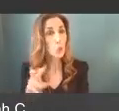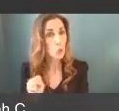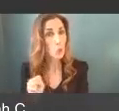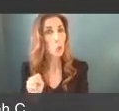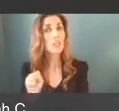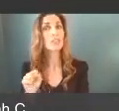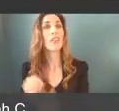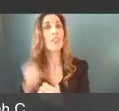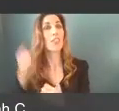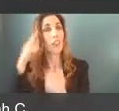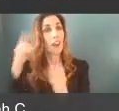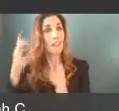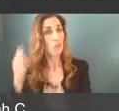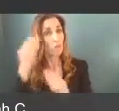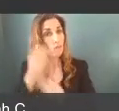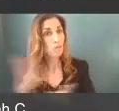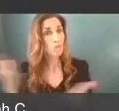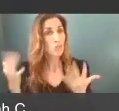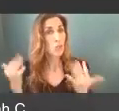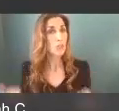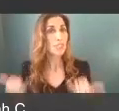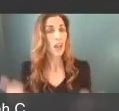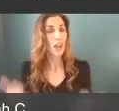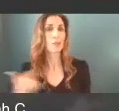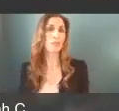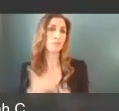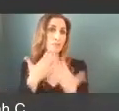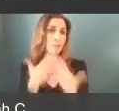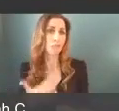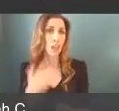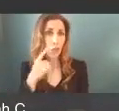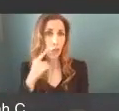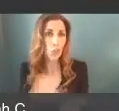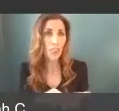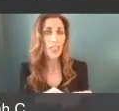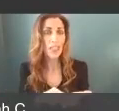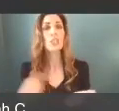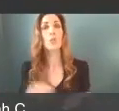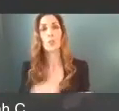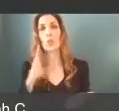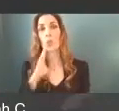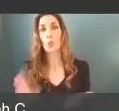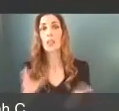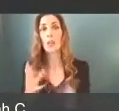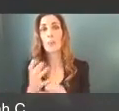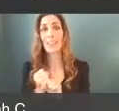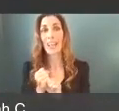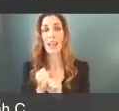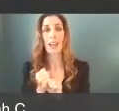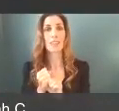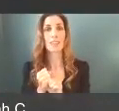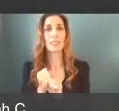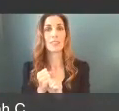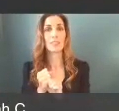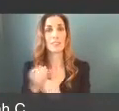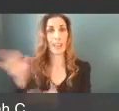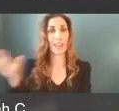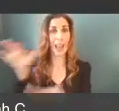announcement today and we are, we're so grateful for this, we will be getting an allocation of